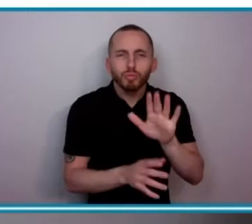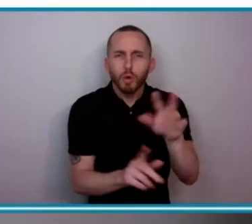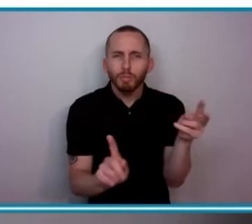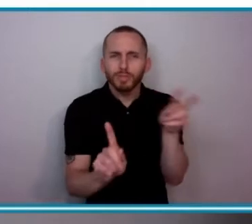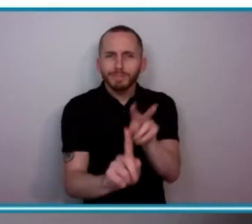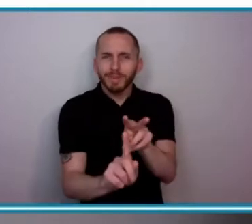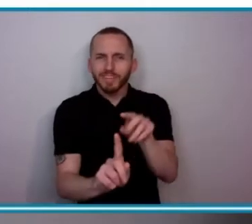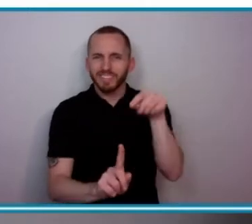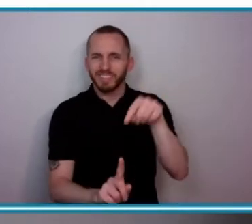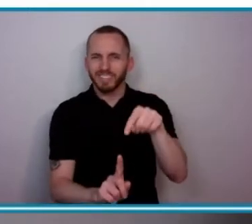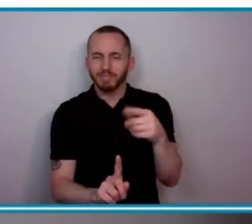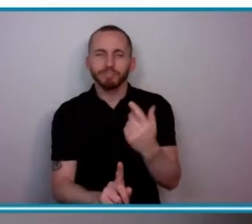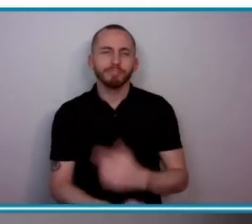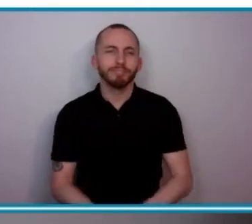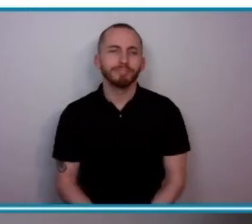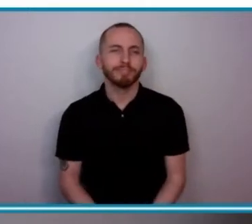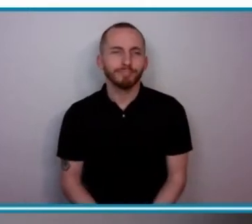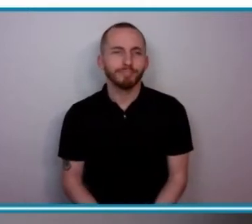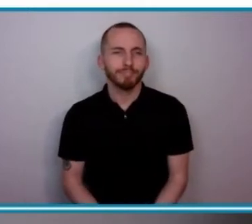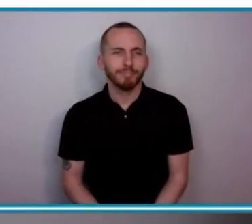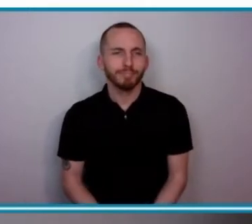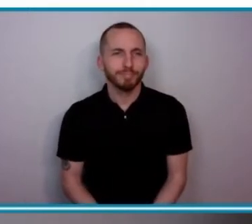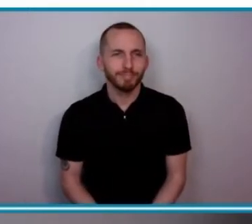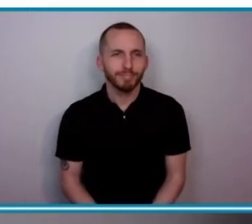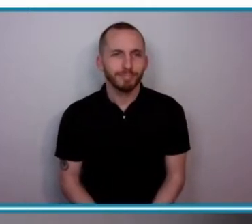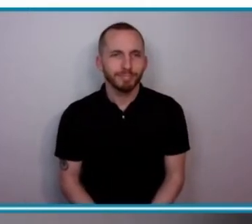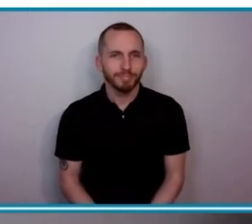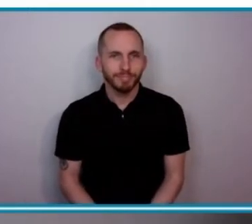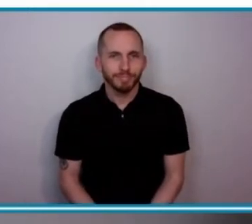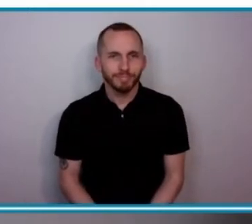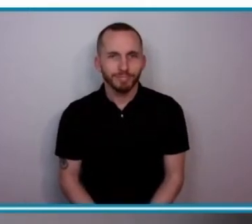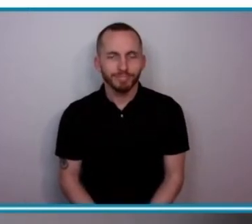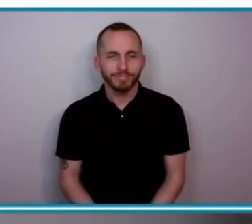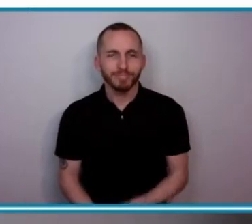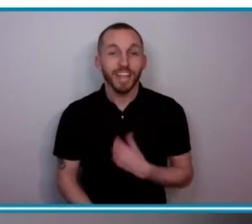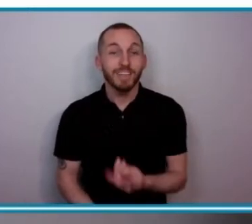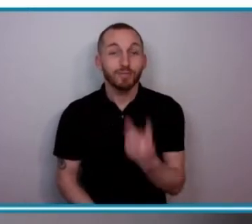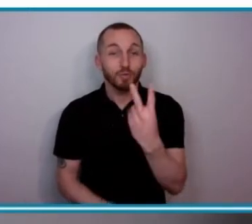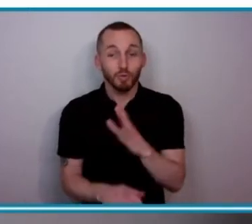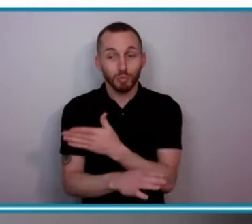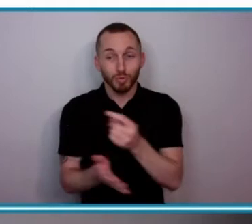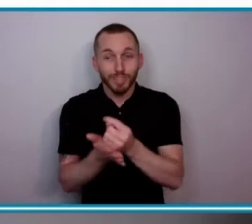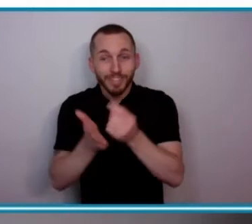So Dr. Bradt and Dr. Story are music therapists and researchers and Dr. Chatterjee is an investigator